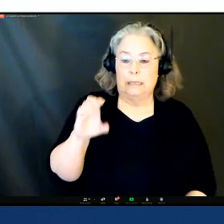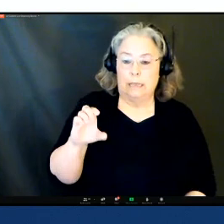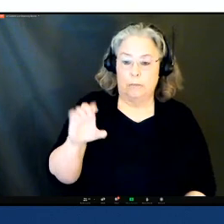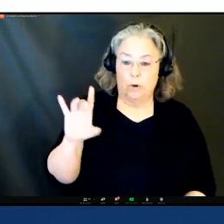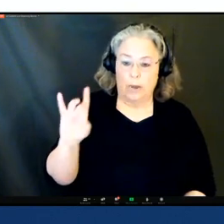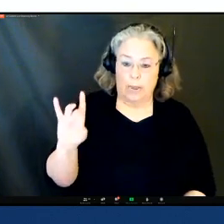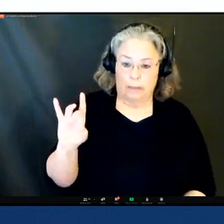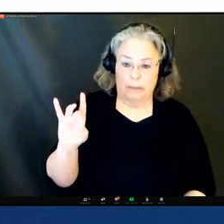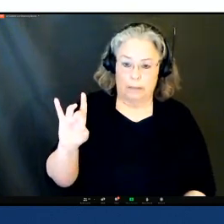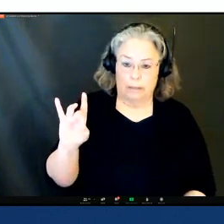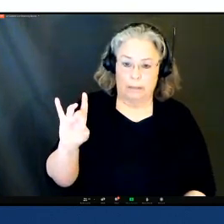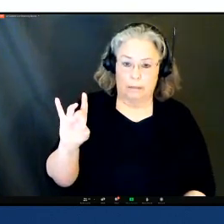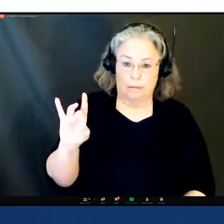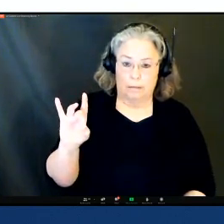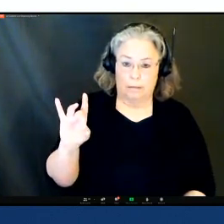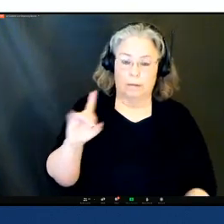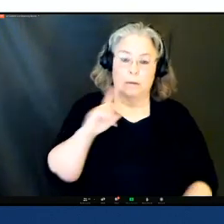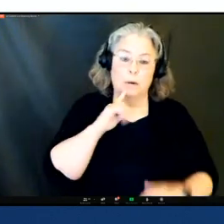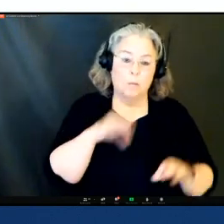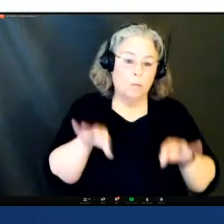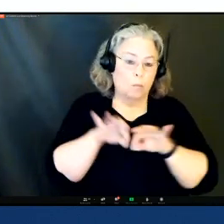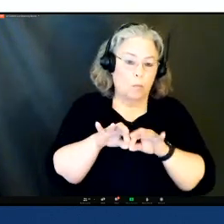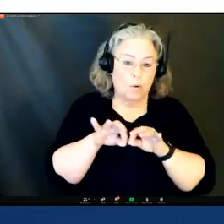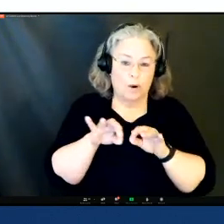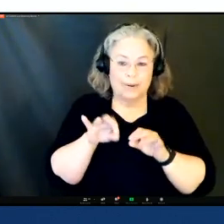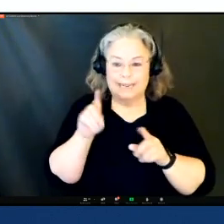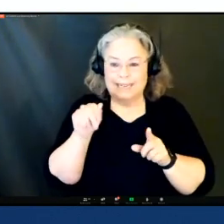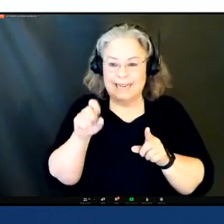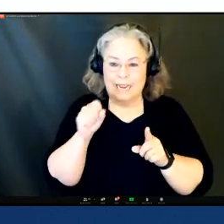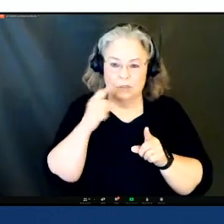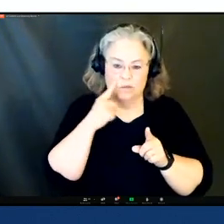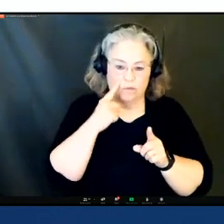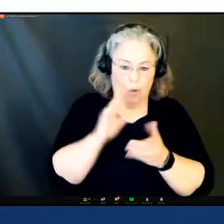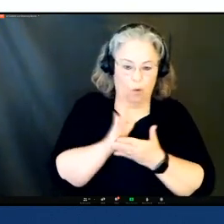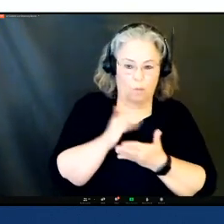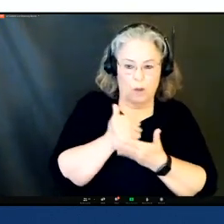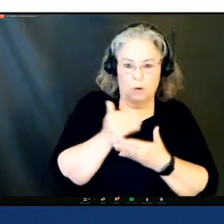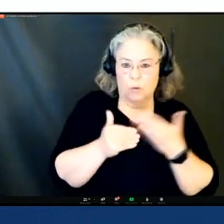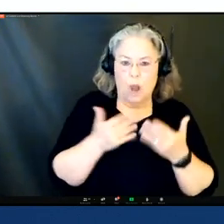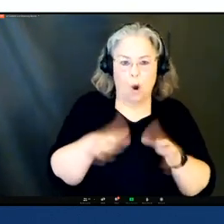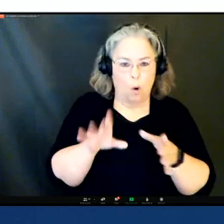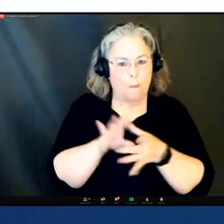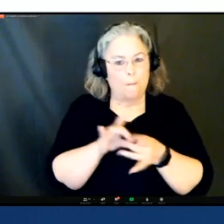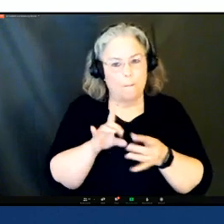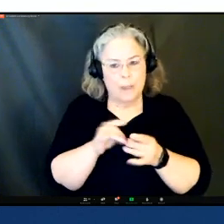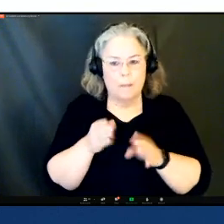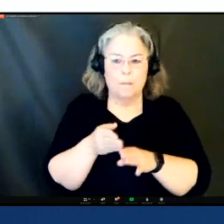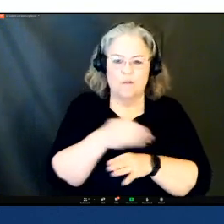The slide shows the key dates for the upcoming budget process I've already mentioned these on earlier sides, but I thought it'd be helpful